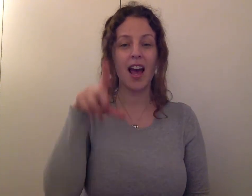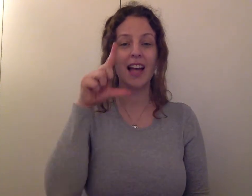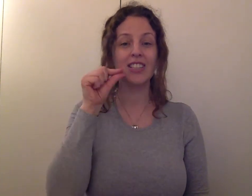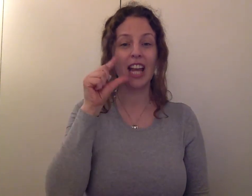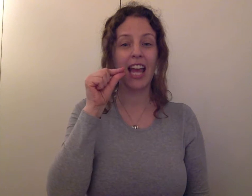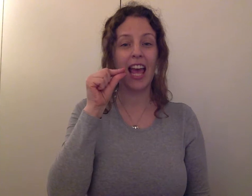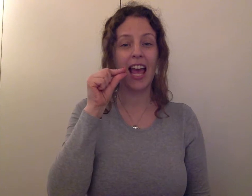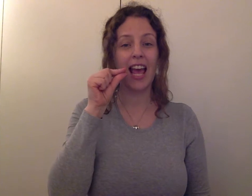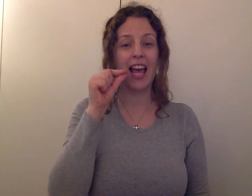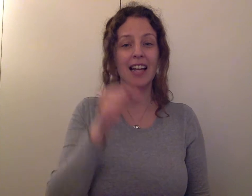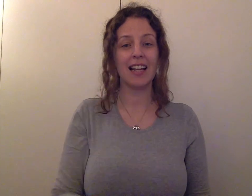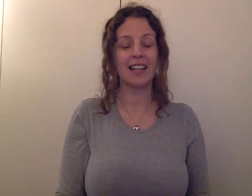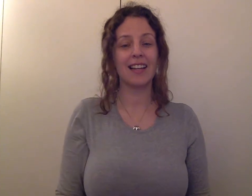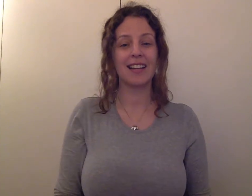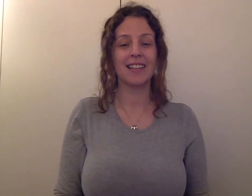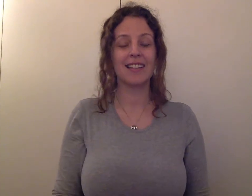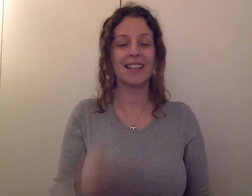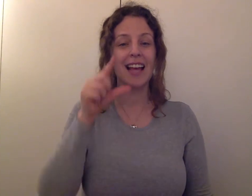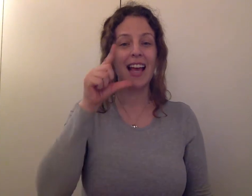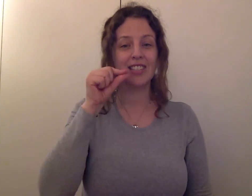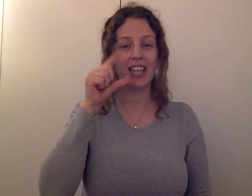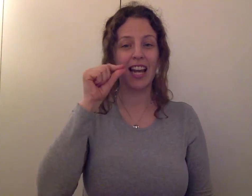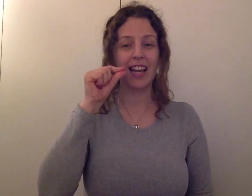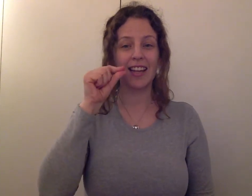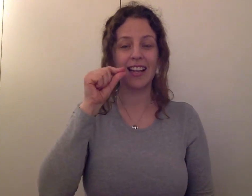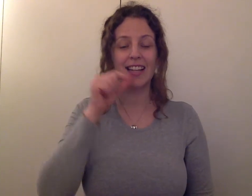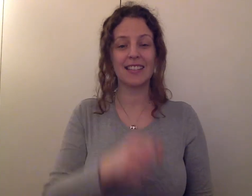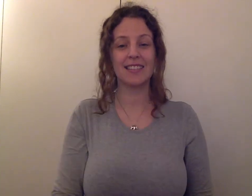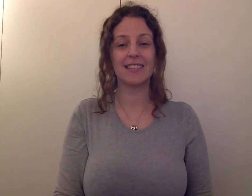CHICKEN